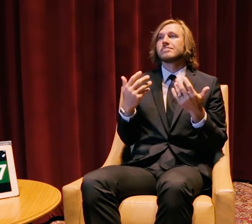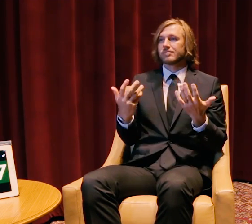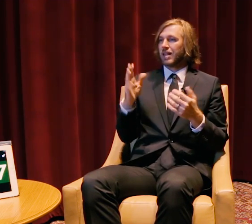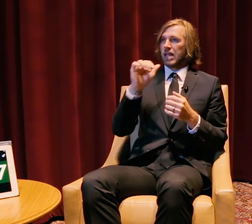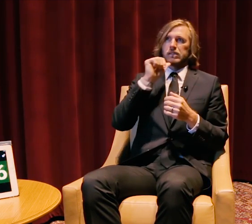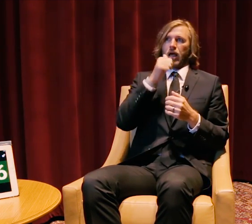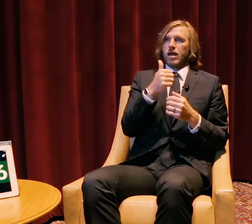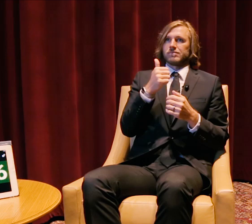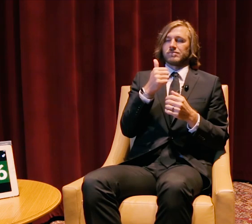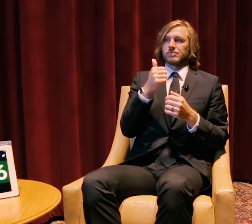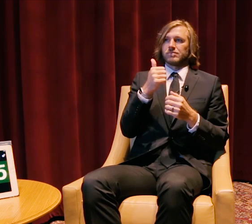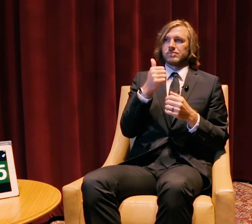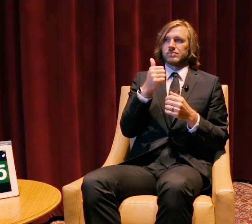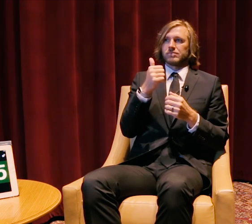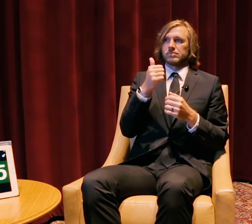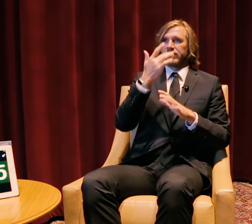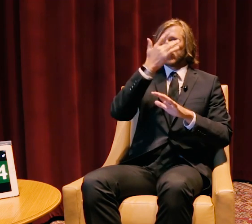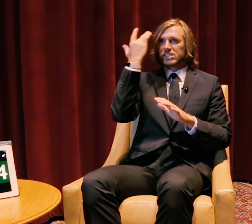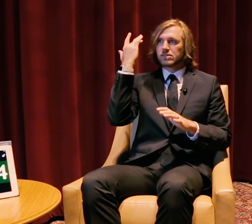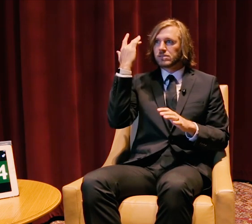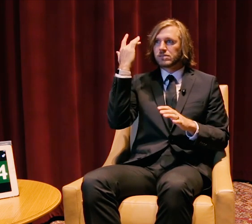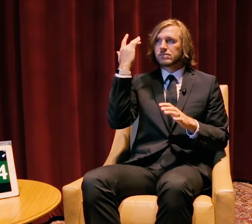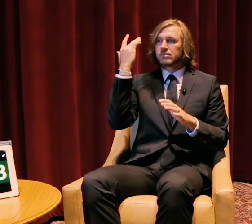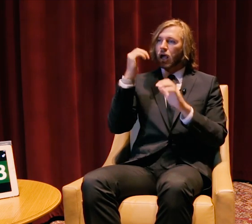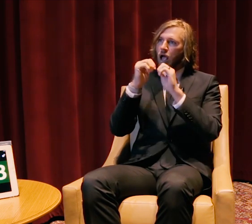and not forget how to fix